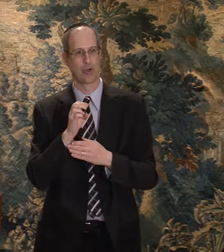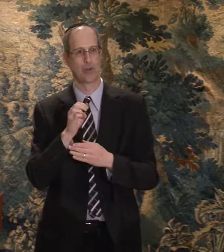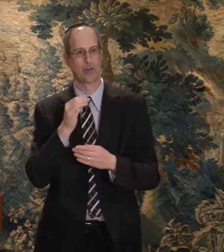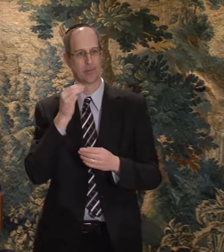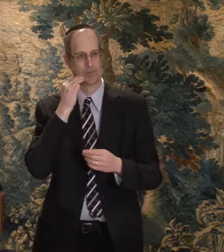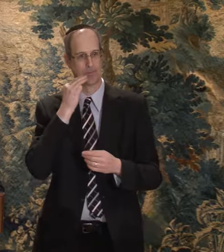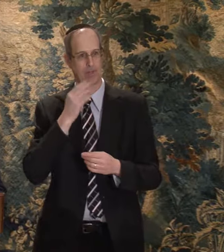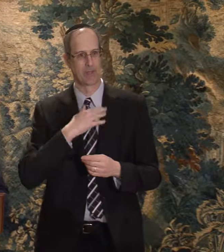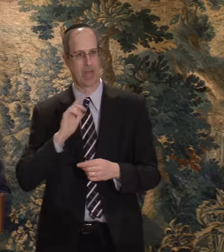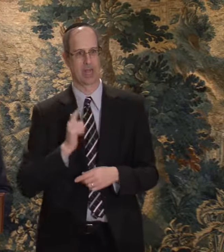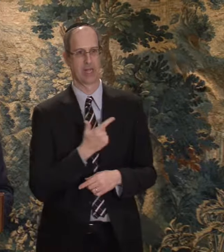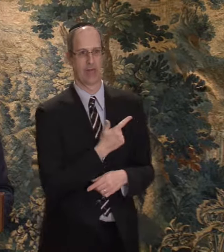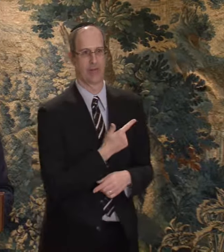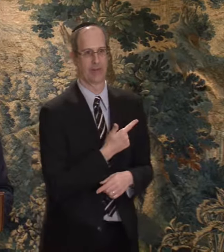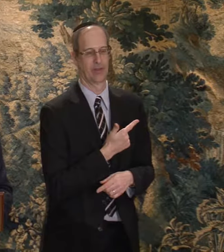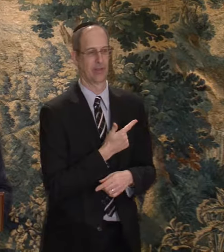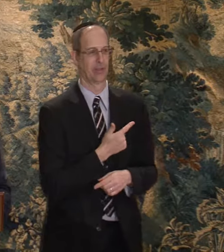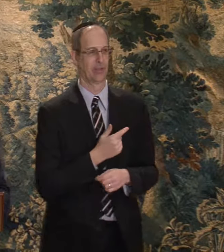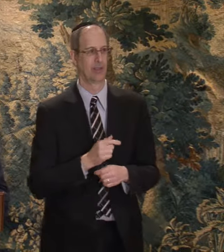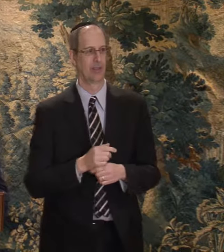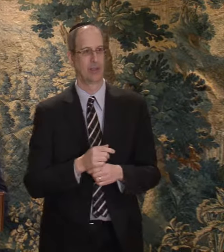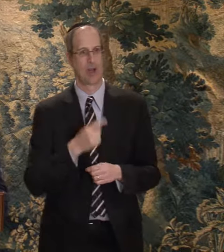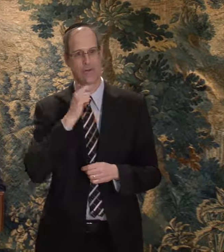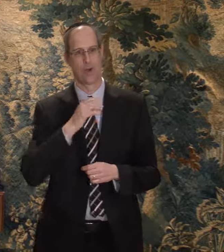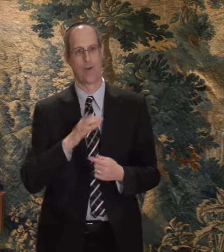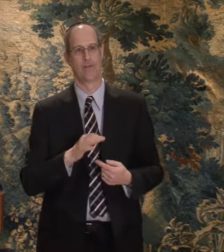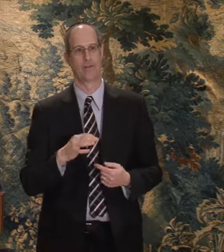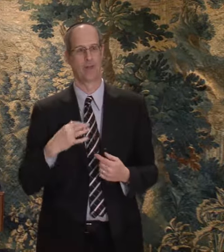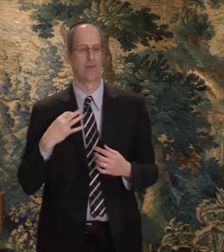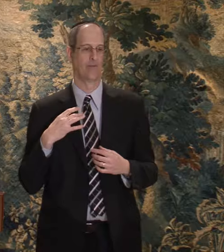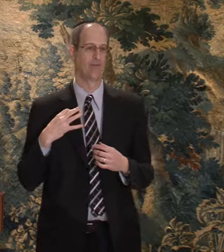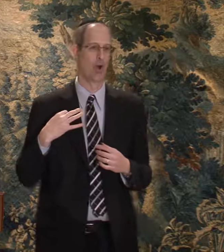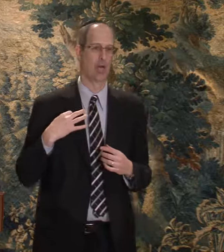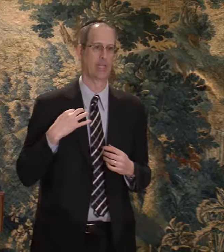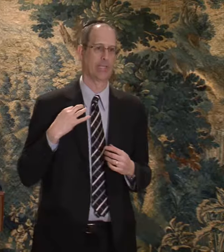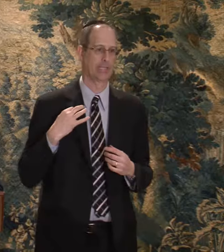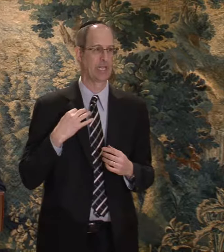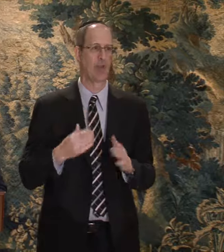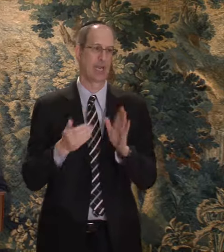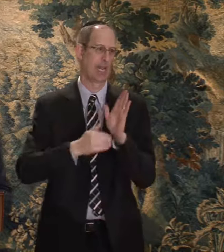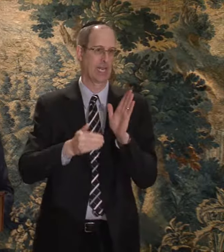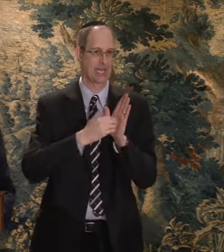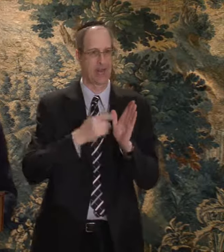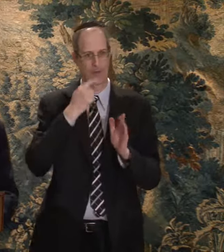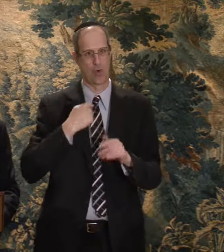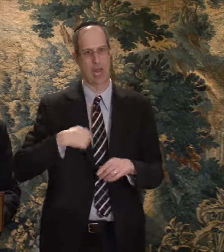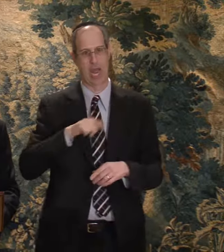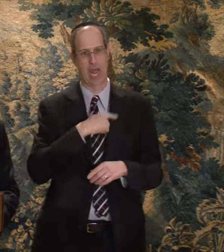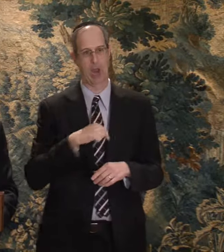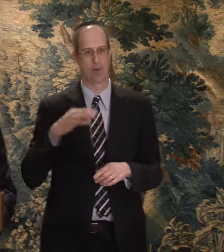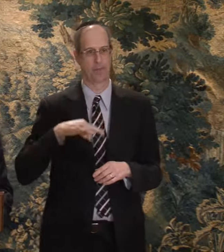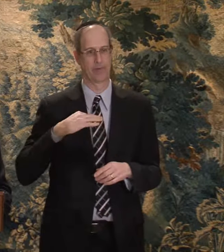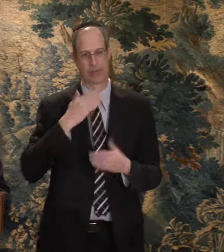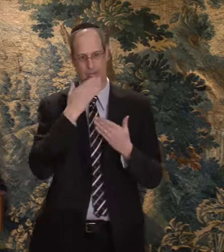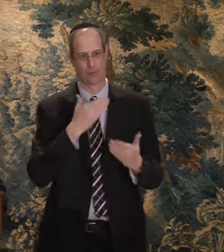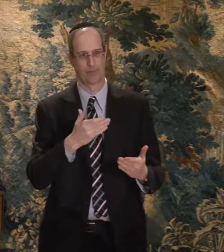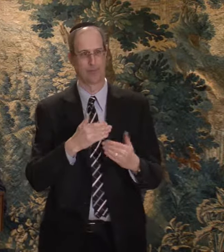left for volunteering tirelessly again and again on our behalf thank you